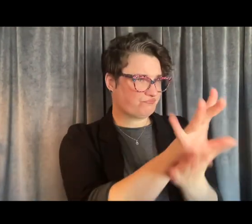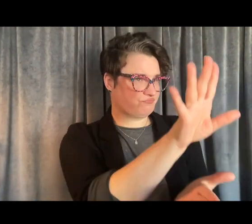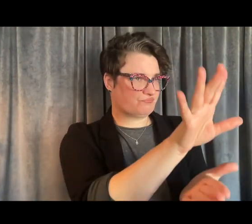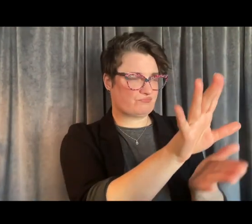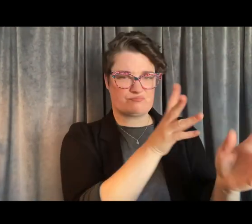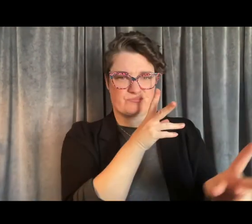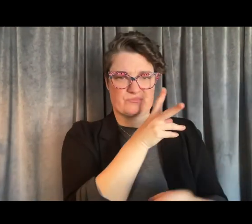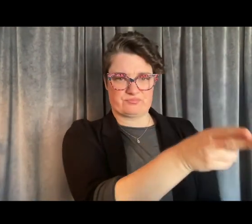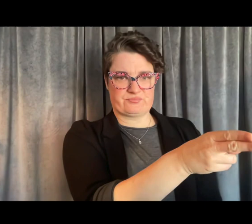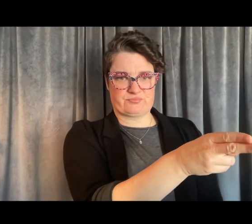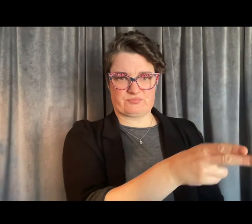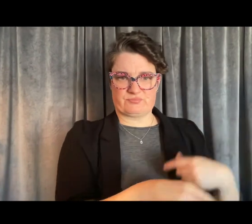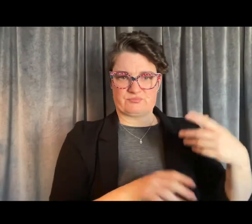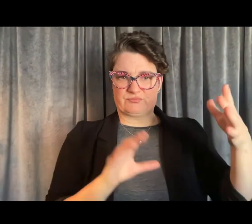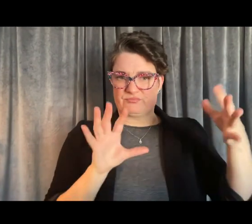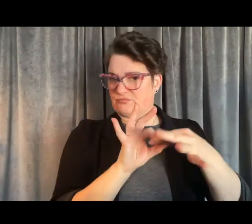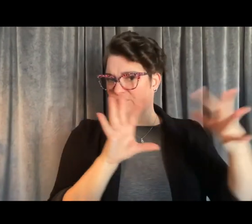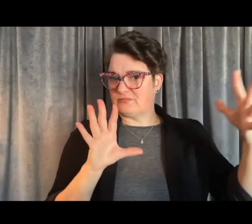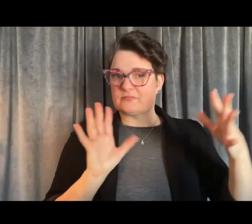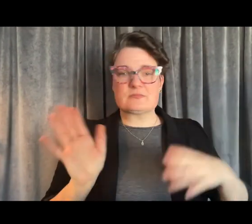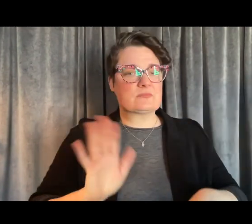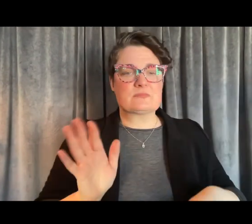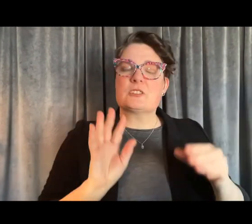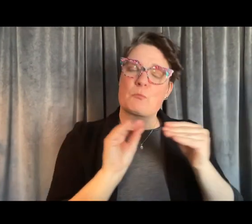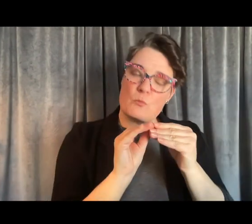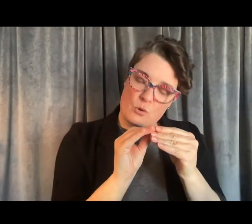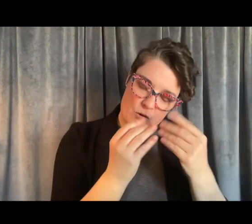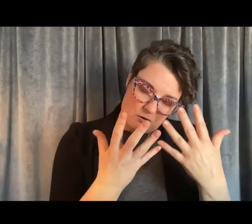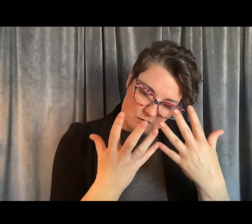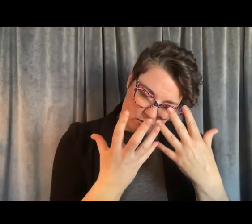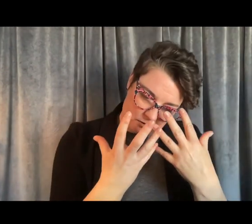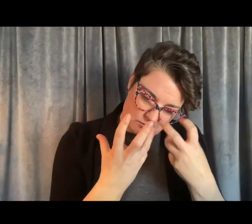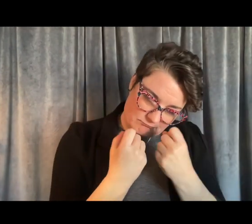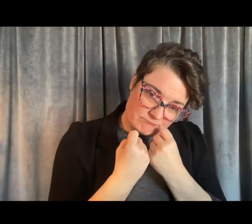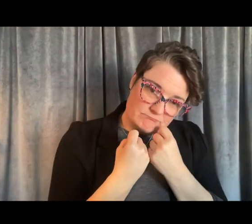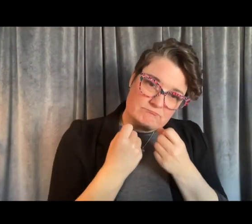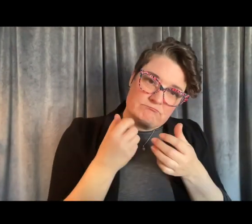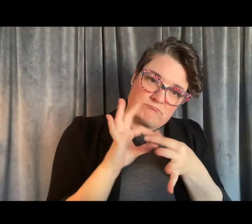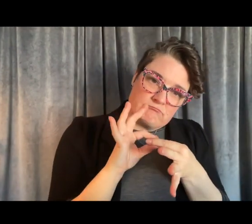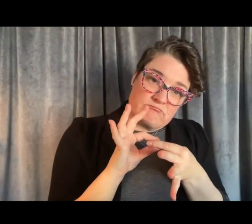like, how do I lean in? While also saying the behavior that you did broke the process of